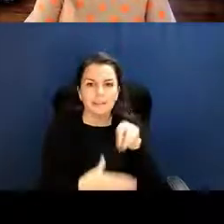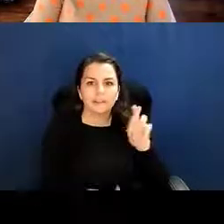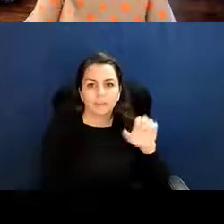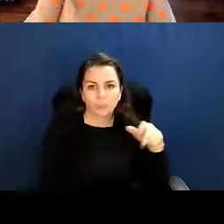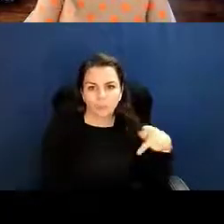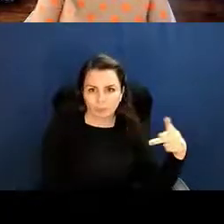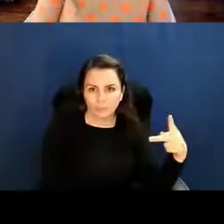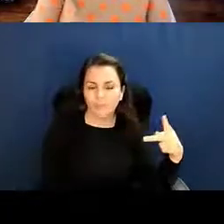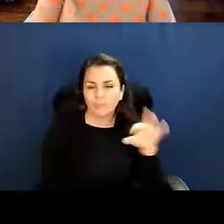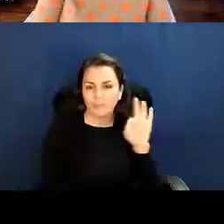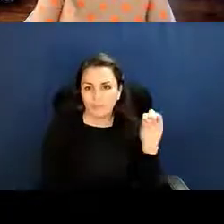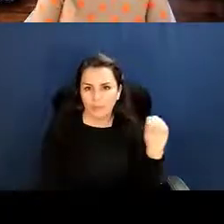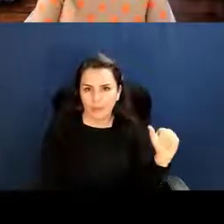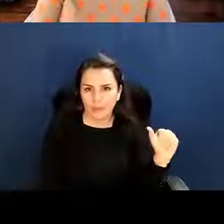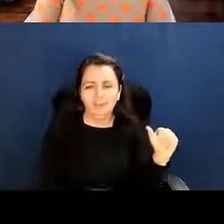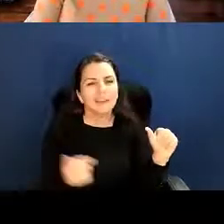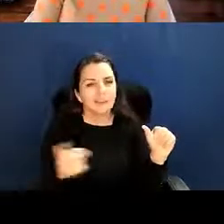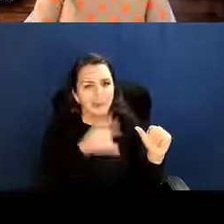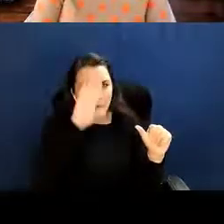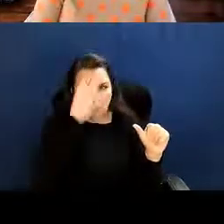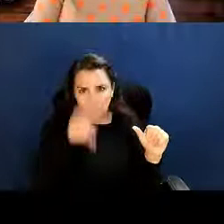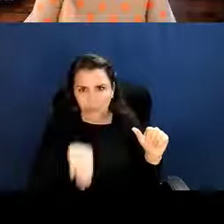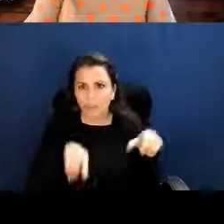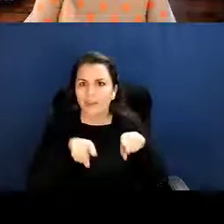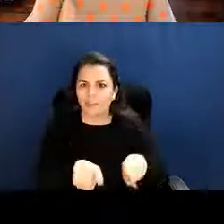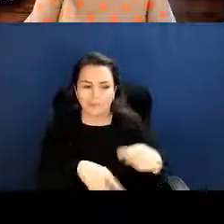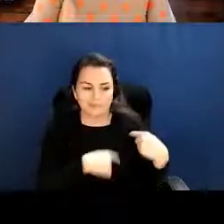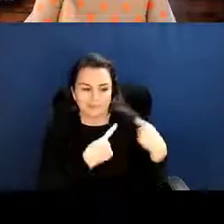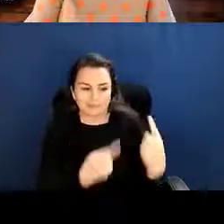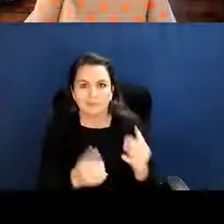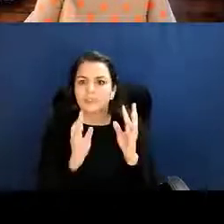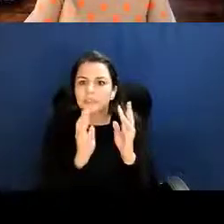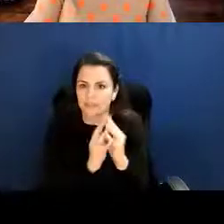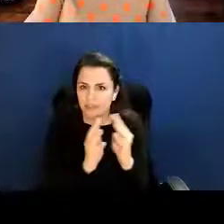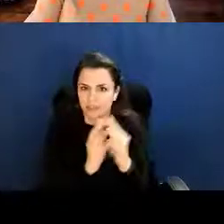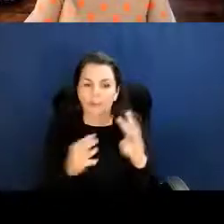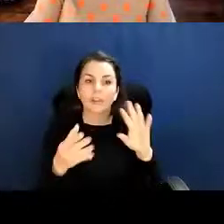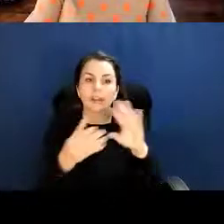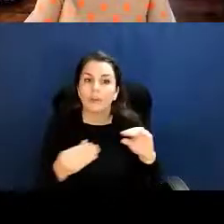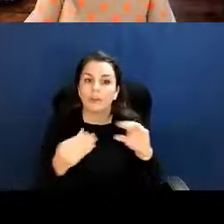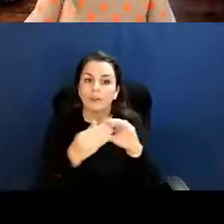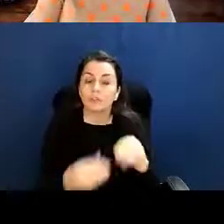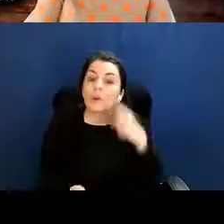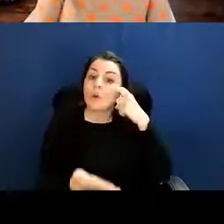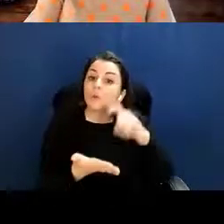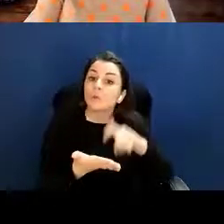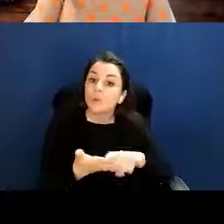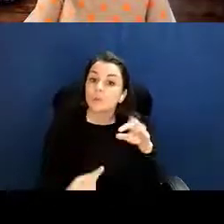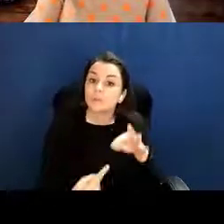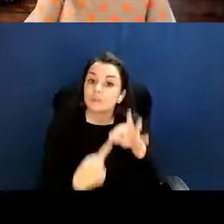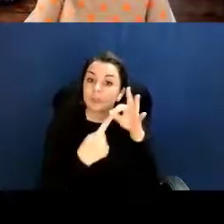As I'm sure you've heard during this seminar this week, Notices of Special Interest are ways that NIH institutes